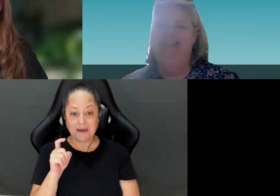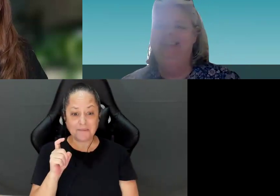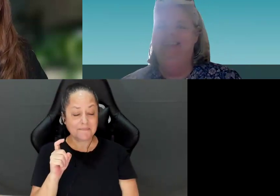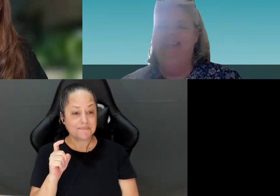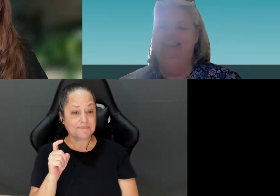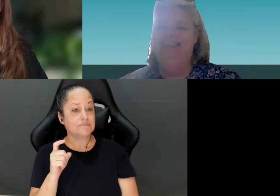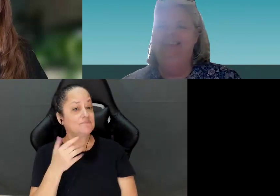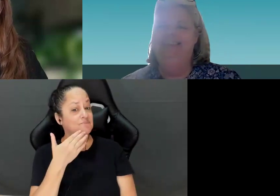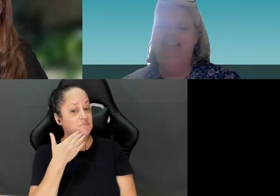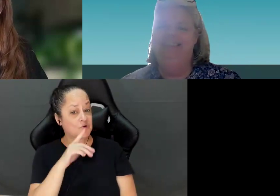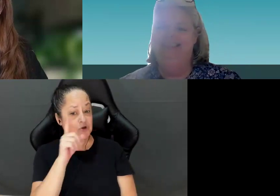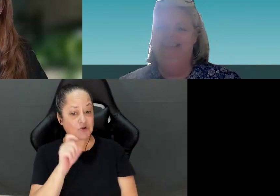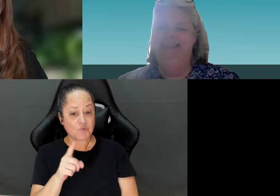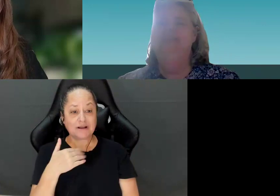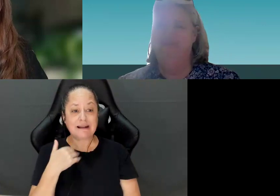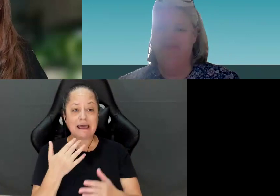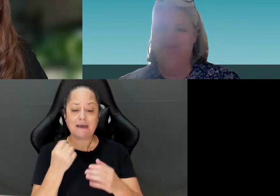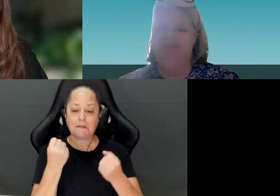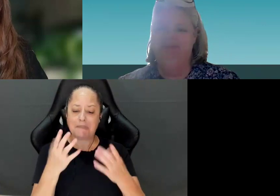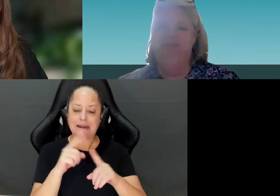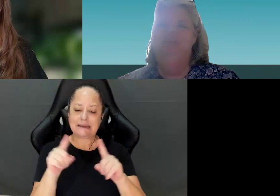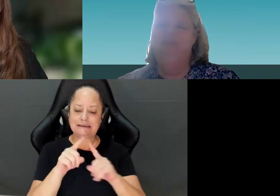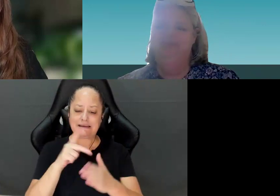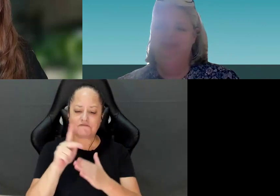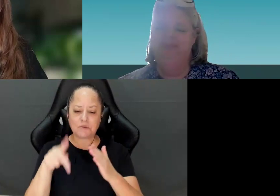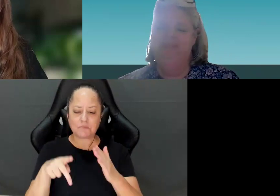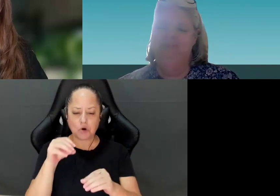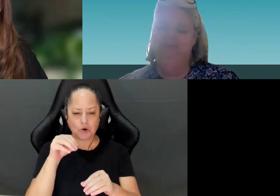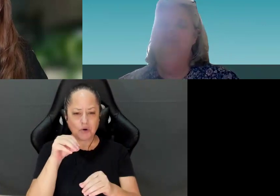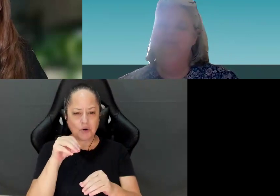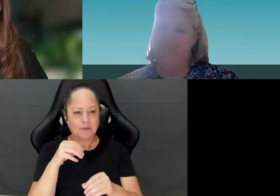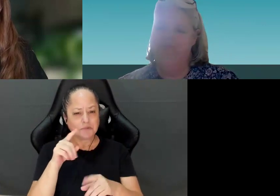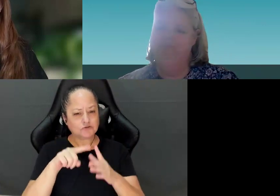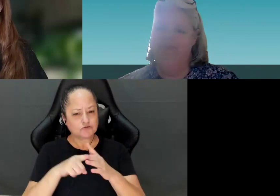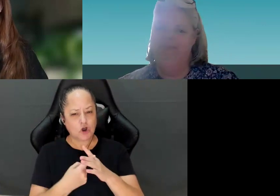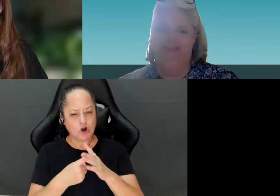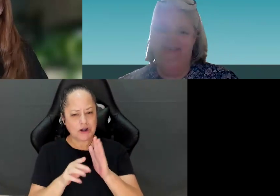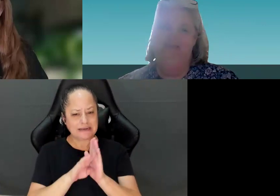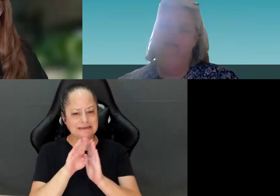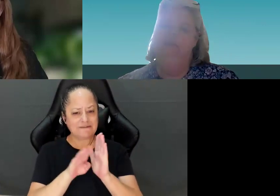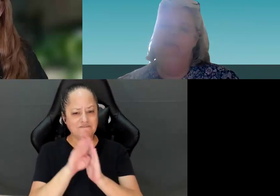We have a lot of different programs in the works and it kind of depends on the types